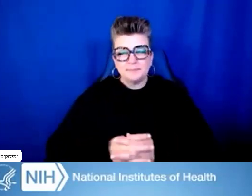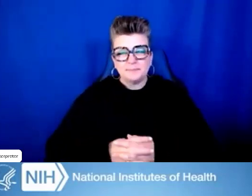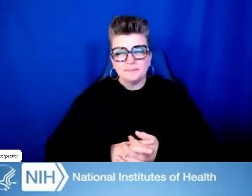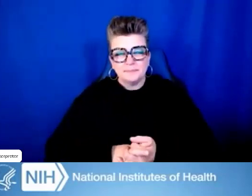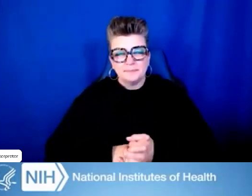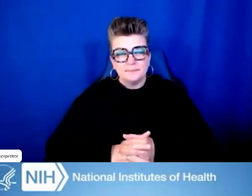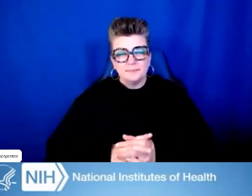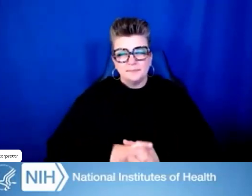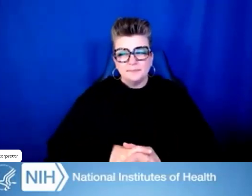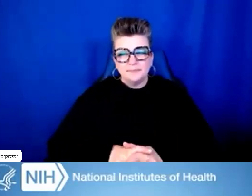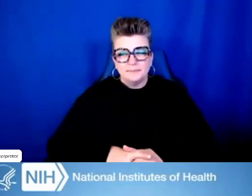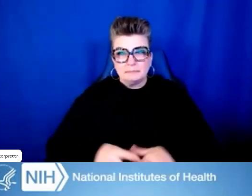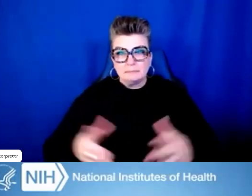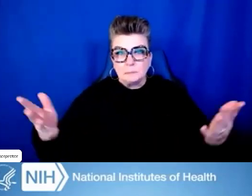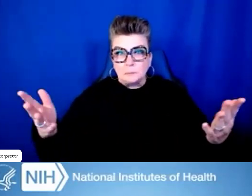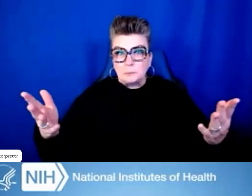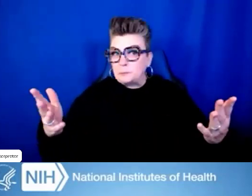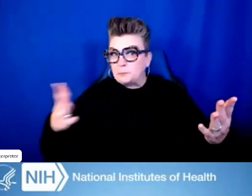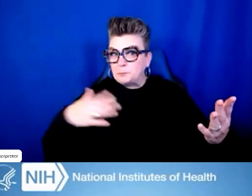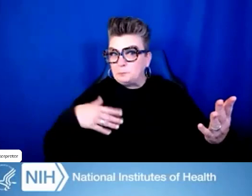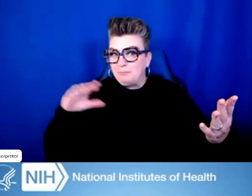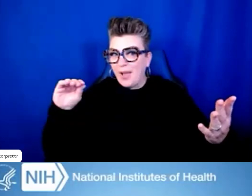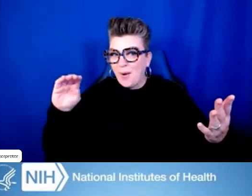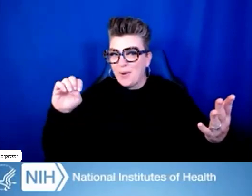I don't know if any my OER colleagues want to add anything to that.